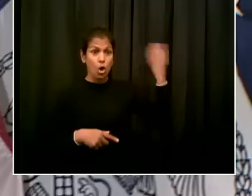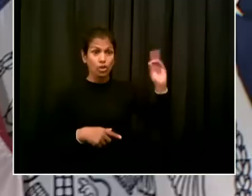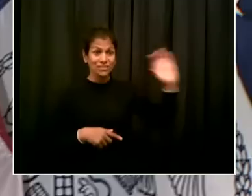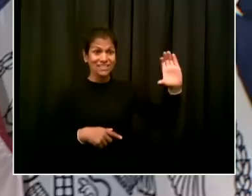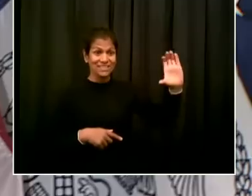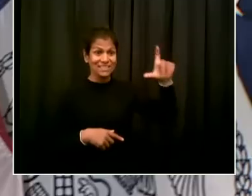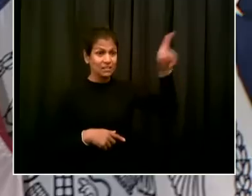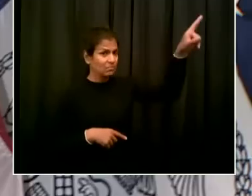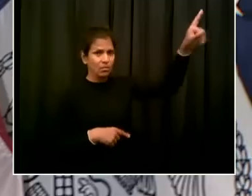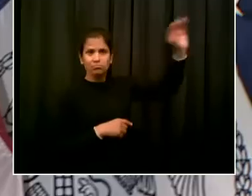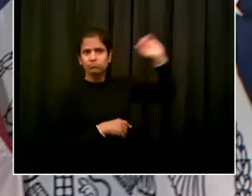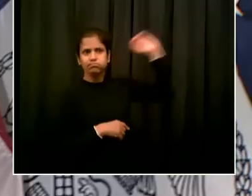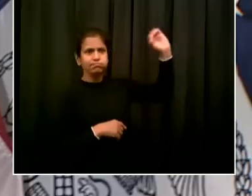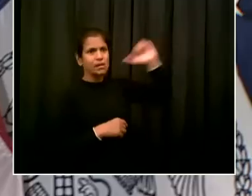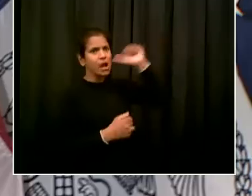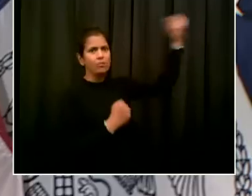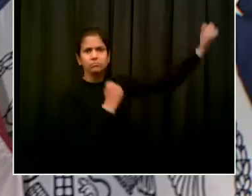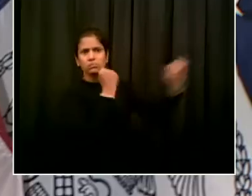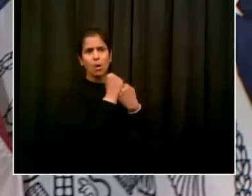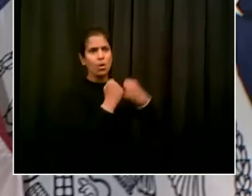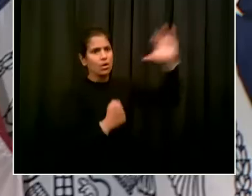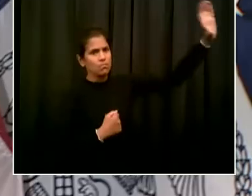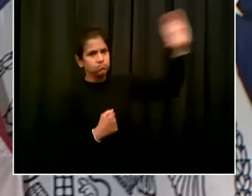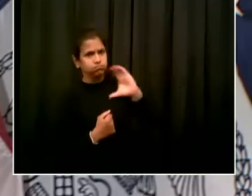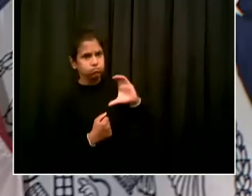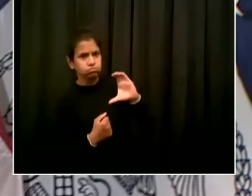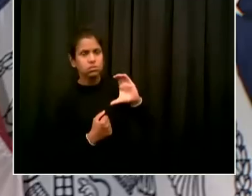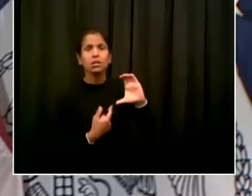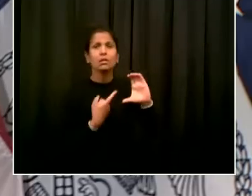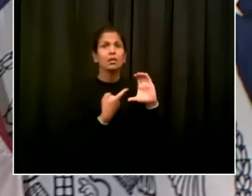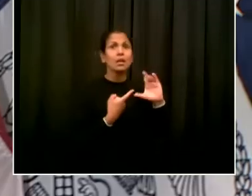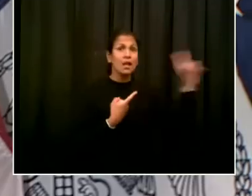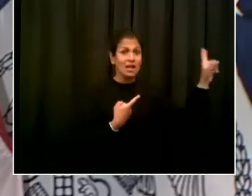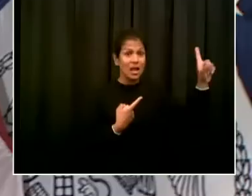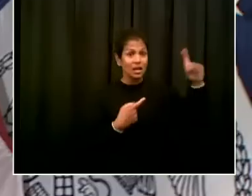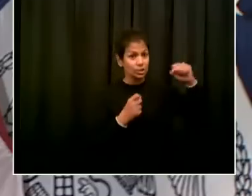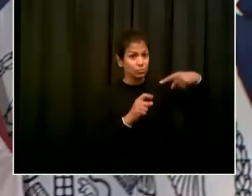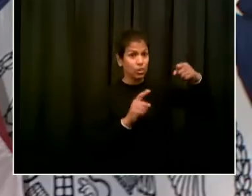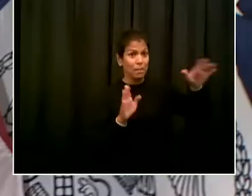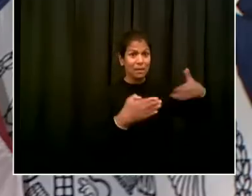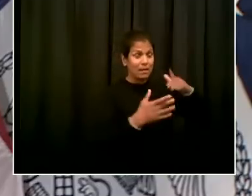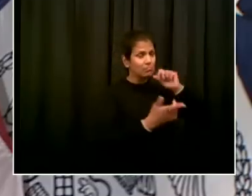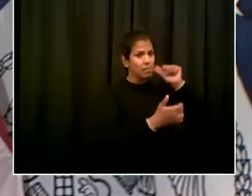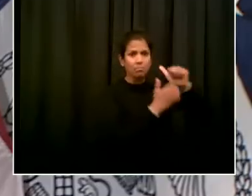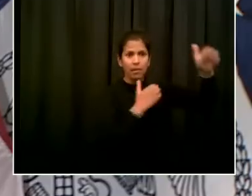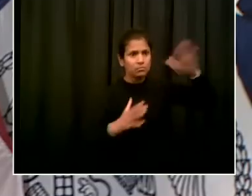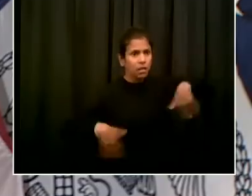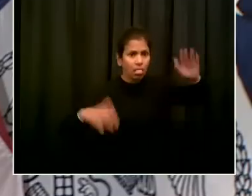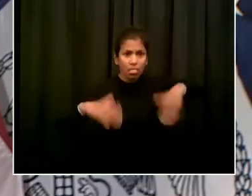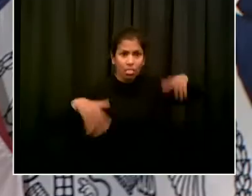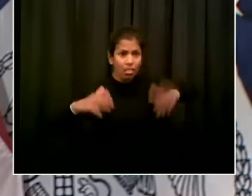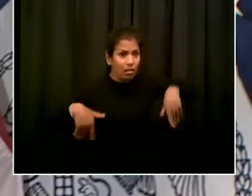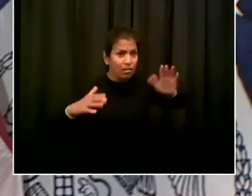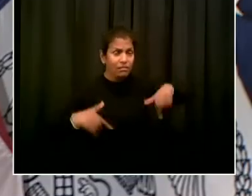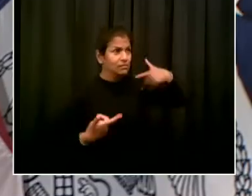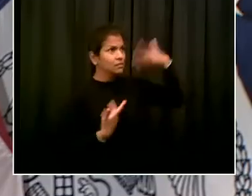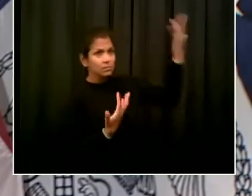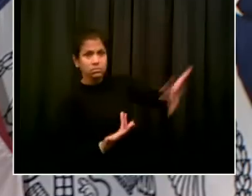BELIEVE THAT THTHREE WIWIL LBE BEFORE THE ELECTION BUT THE HOPE AND PRAYERS ARE IS THAT THEE REWOWOULD BE ONE EARLY IN THE